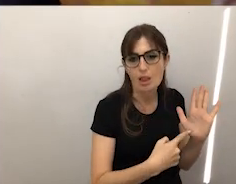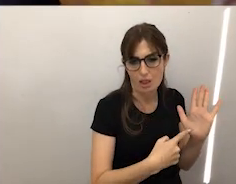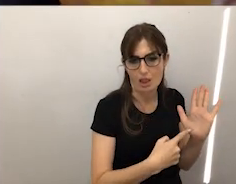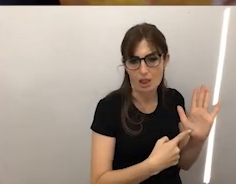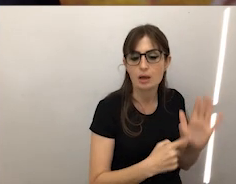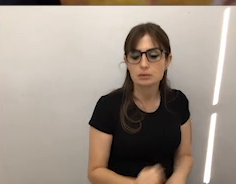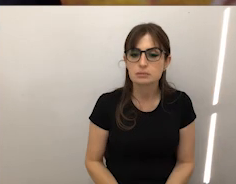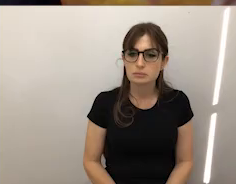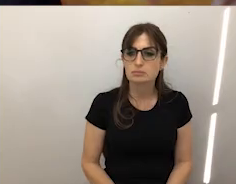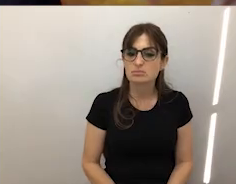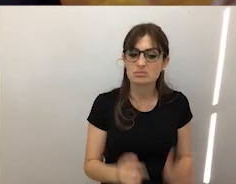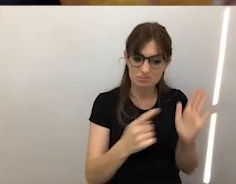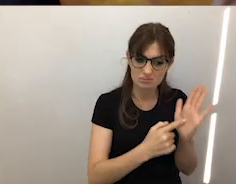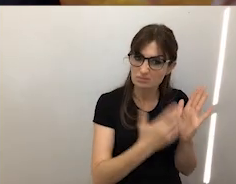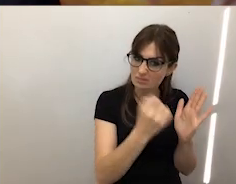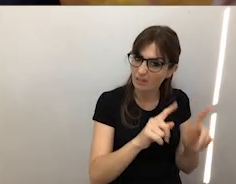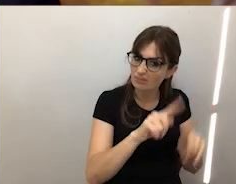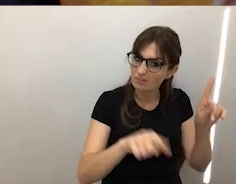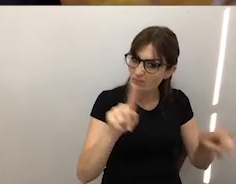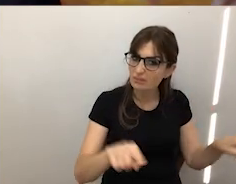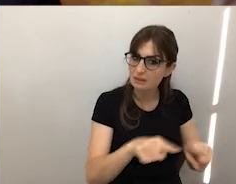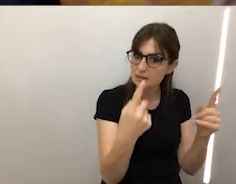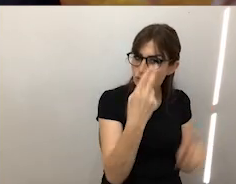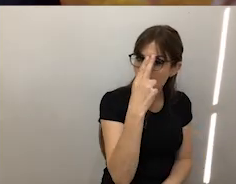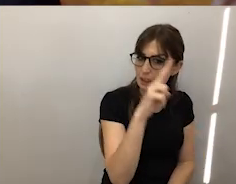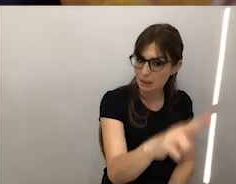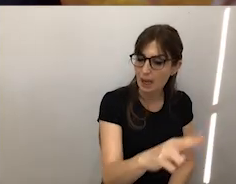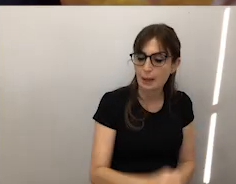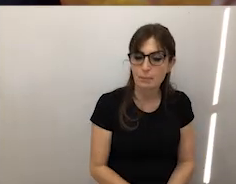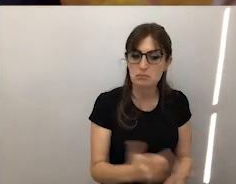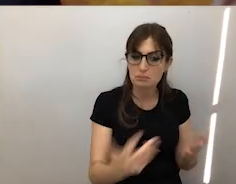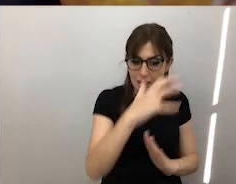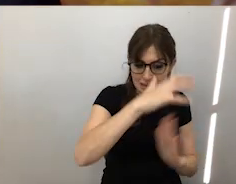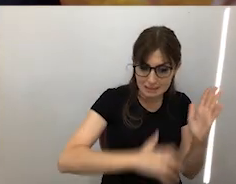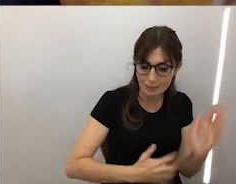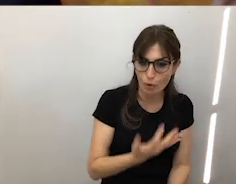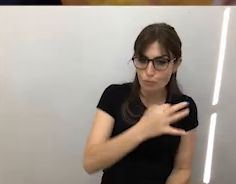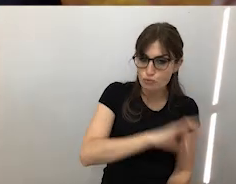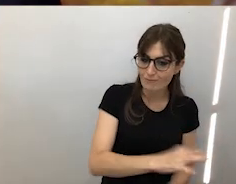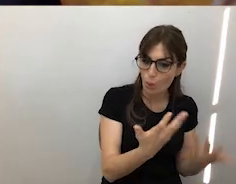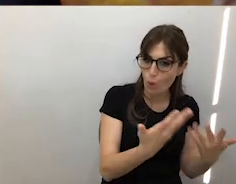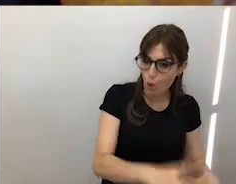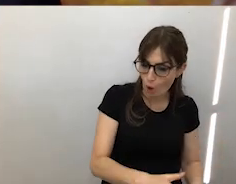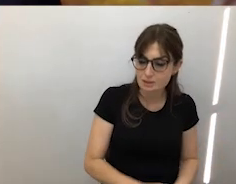You may know an income statement by other names such as a statement of profit or loss, a statement of profit